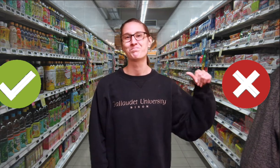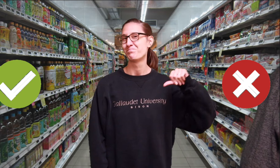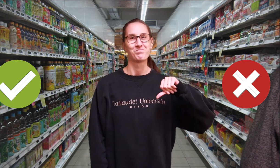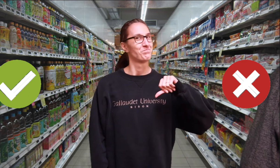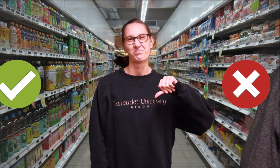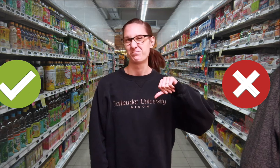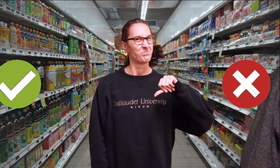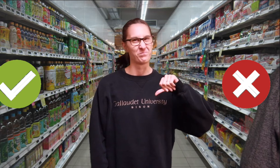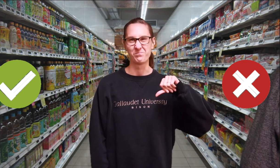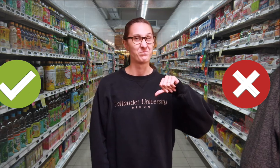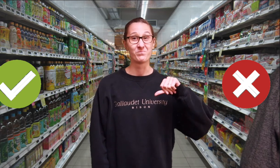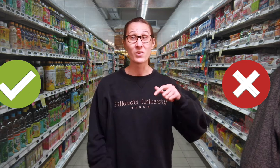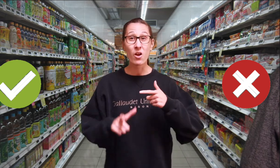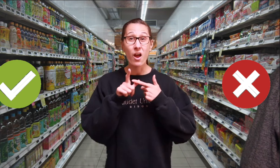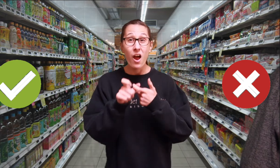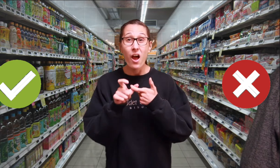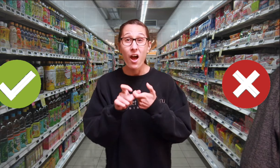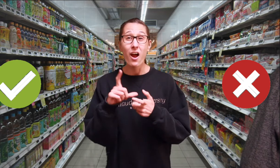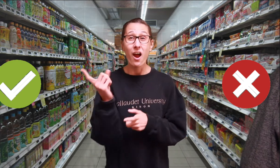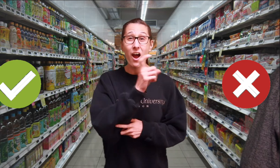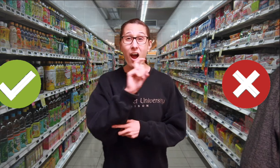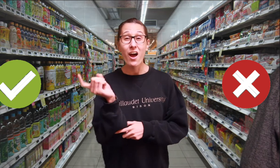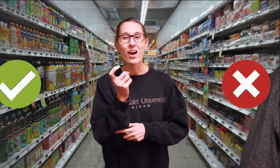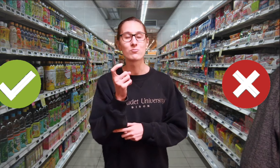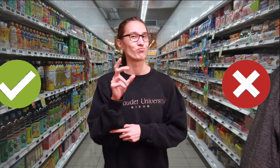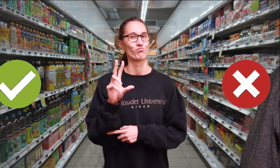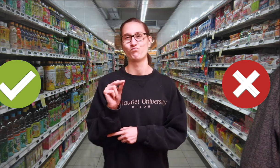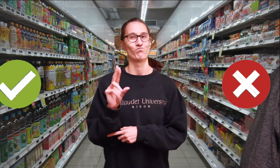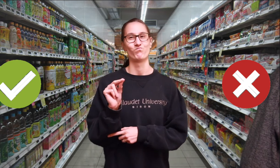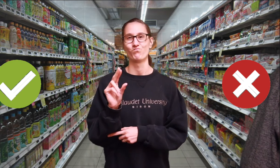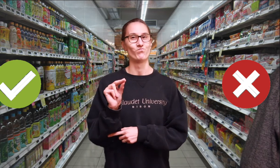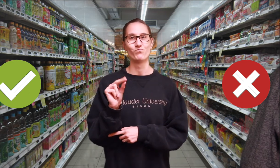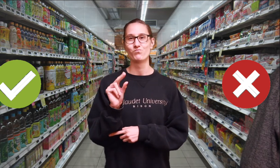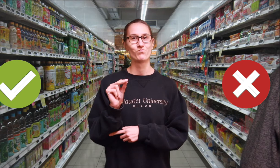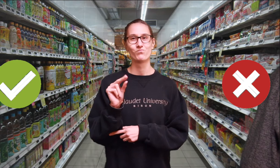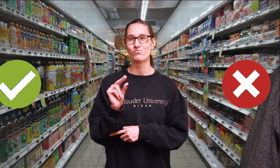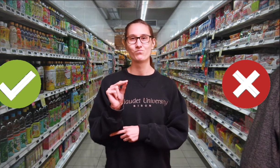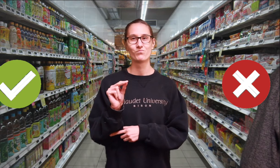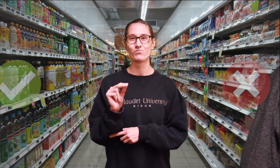Bad. Don't run in the store